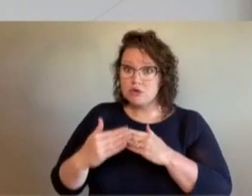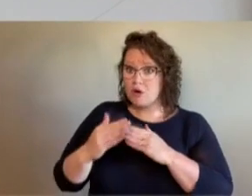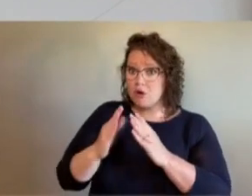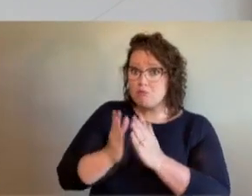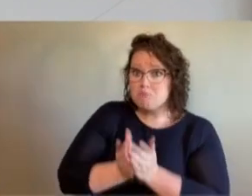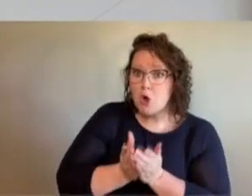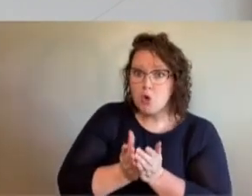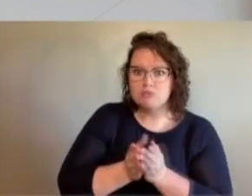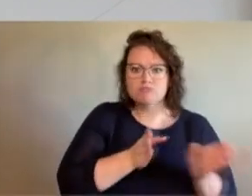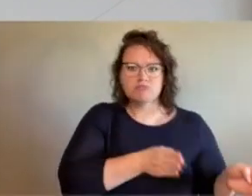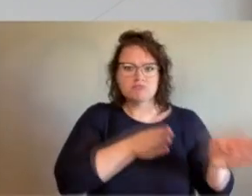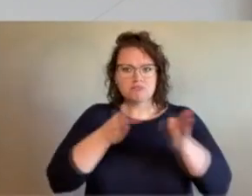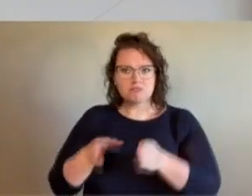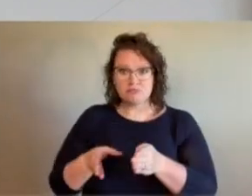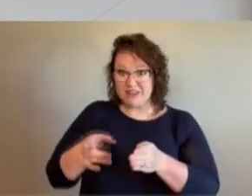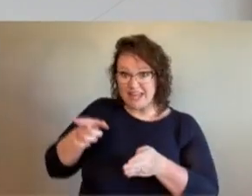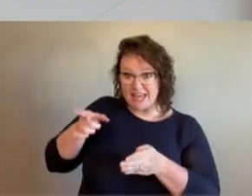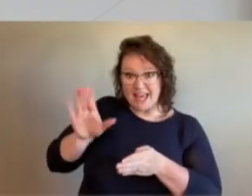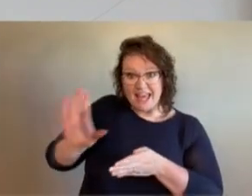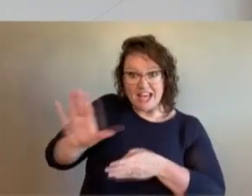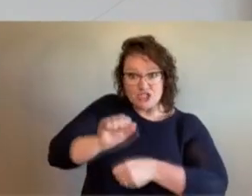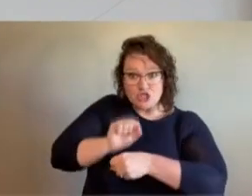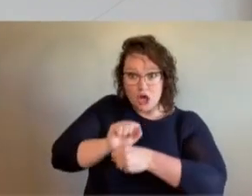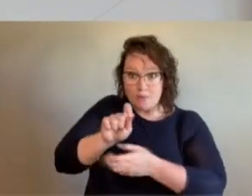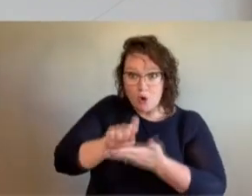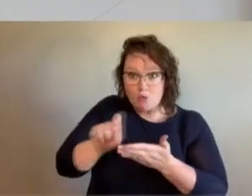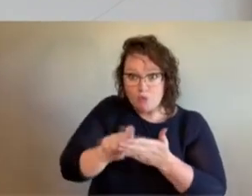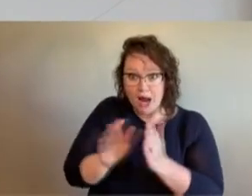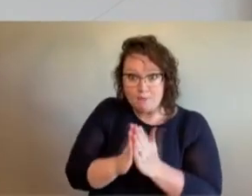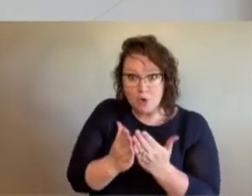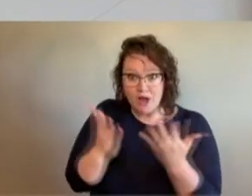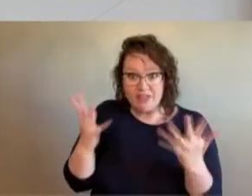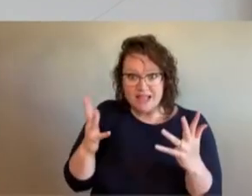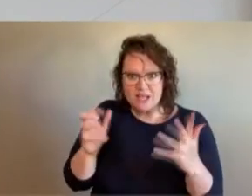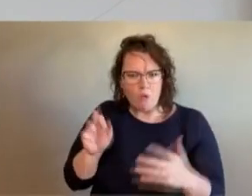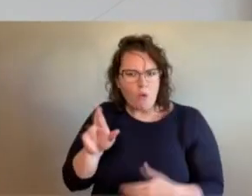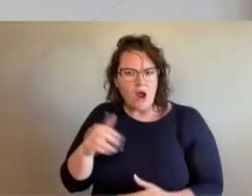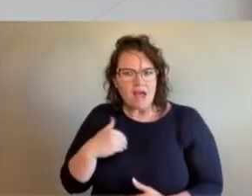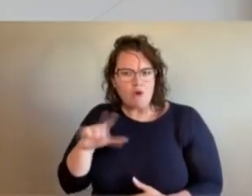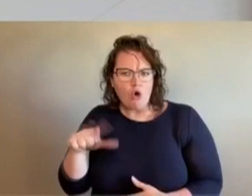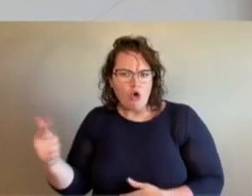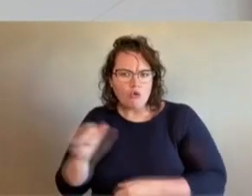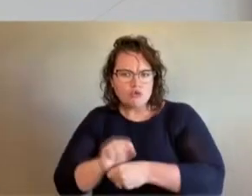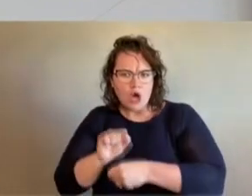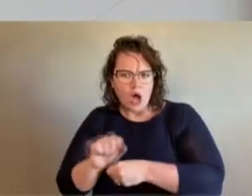laroo? Is he fishing, is he on boats? His writing books his regular